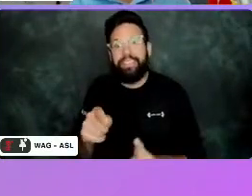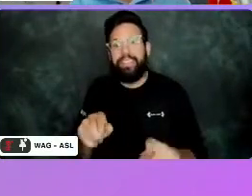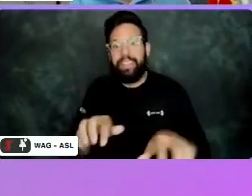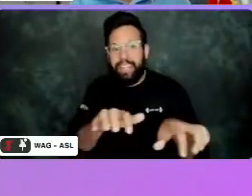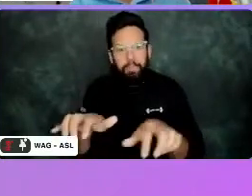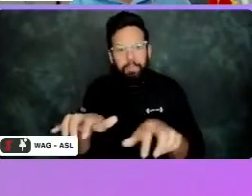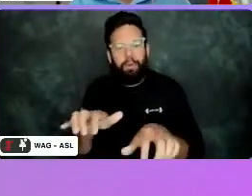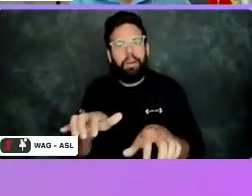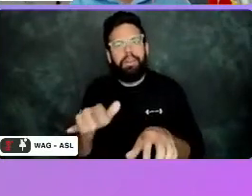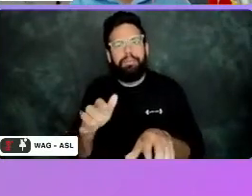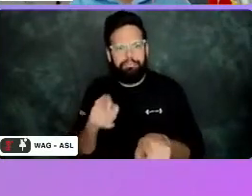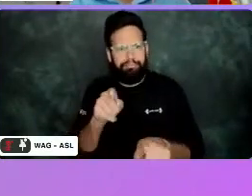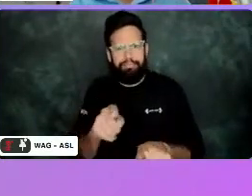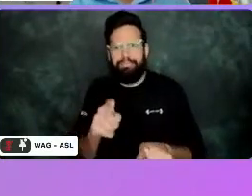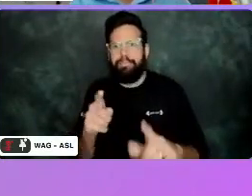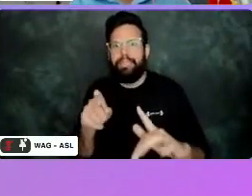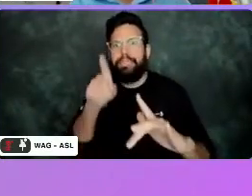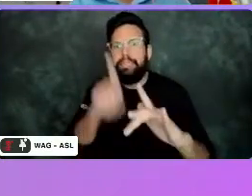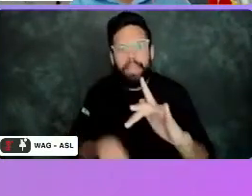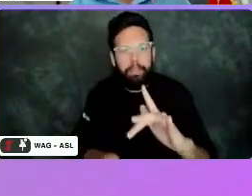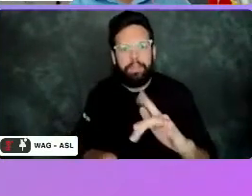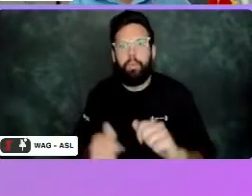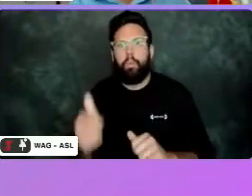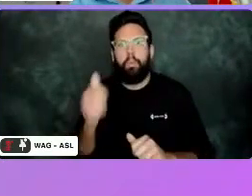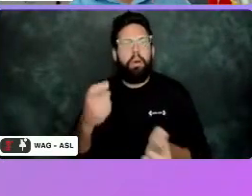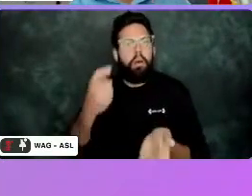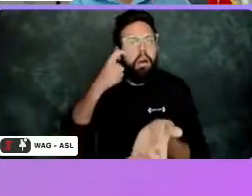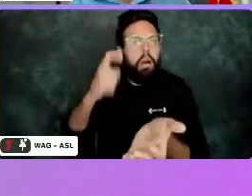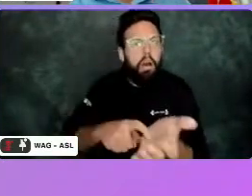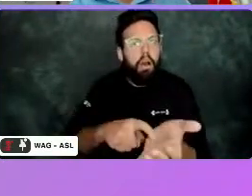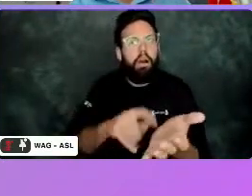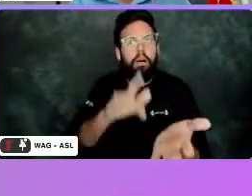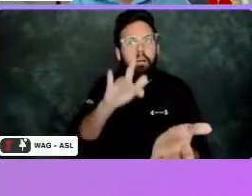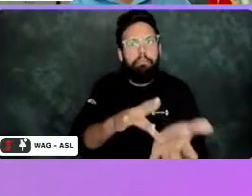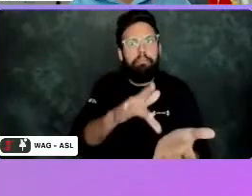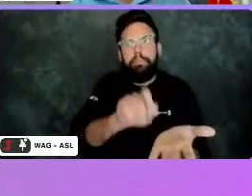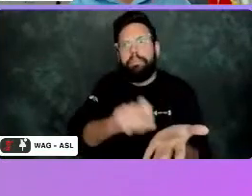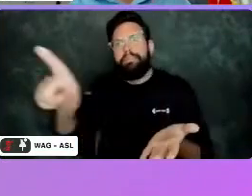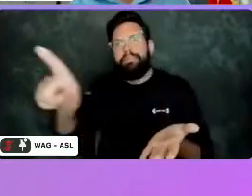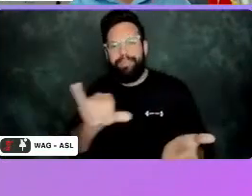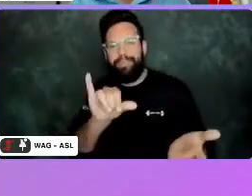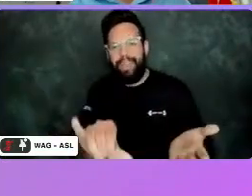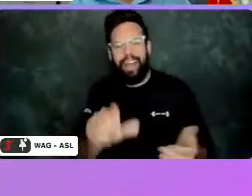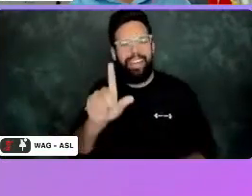So we wanna mark that up as an anchor, which will signify a link role to our screen readers.